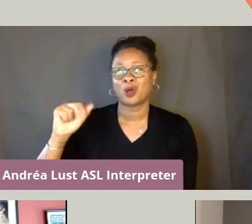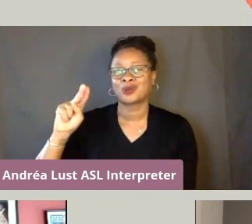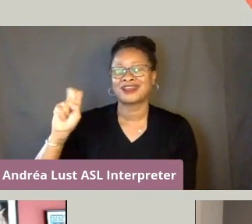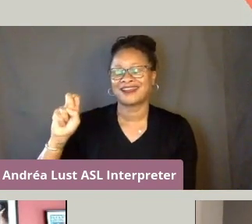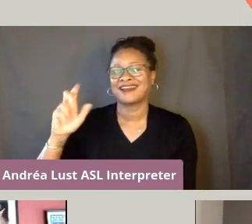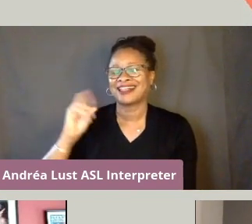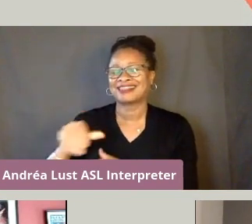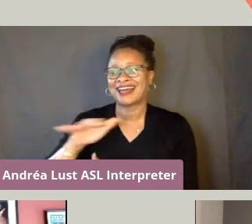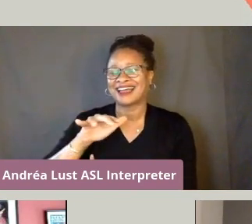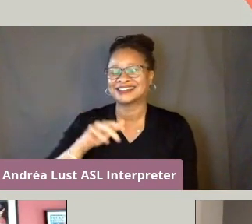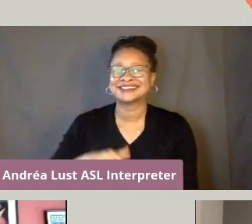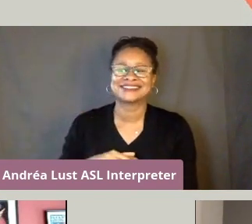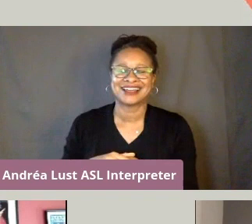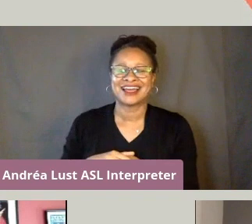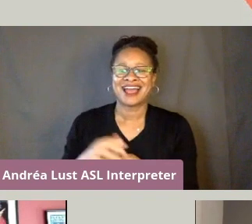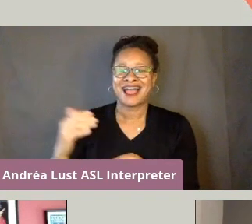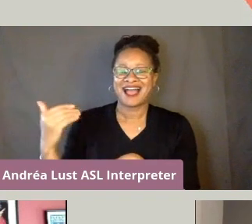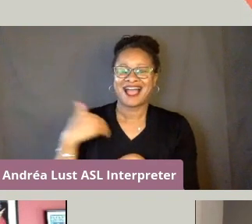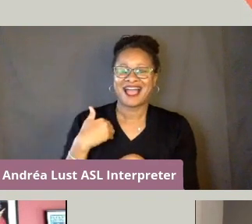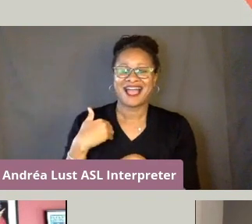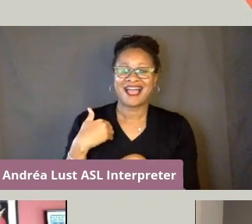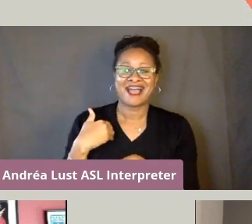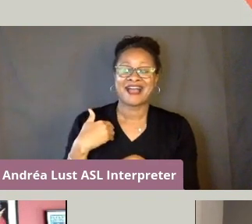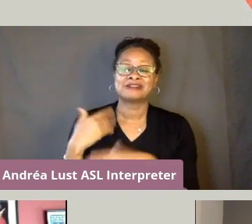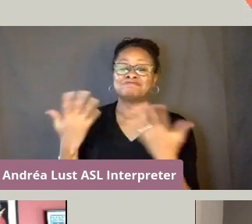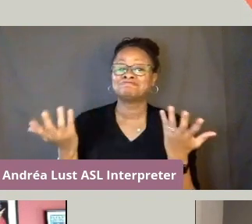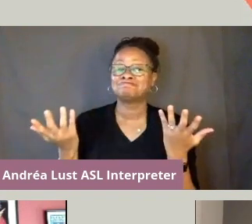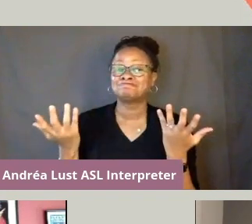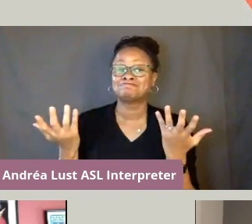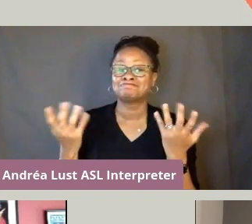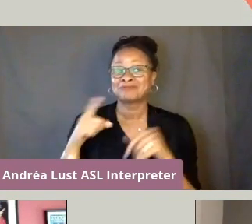I have dark-- I have got the black glasses on.